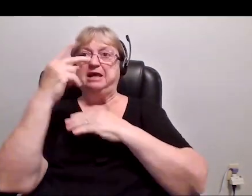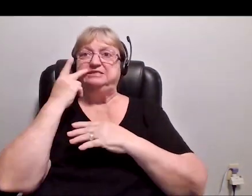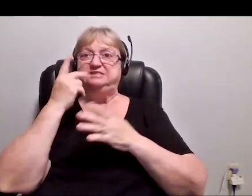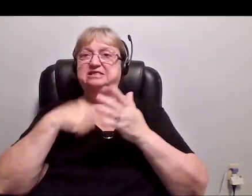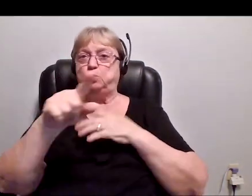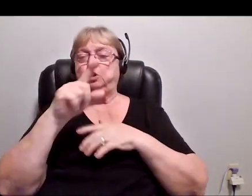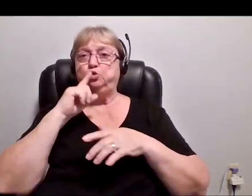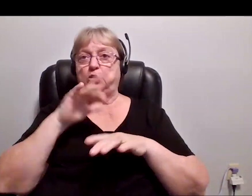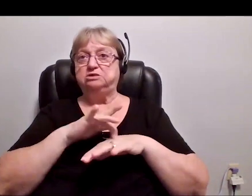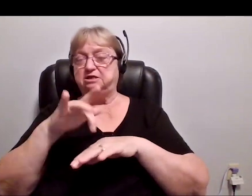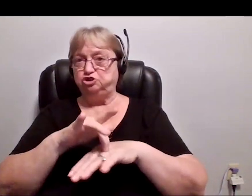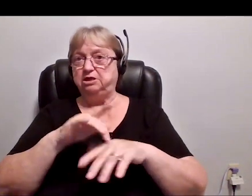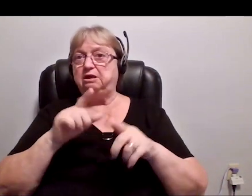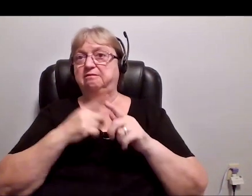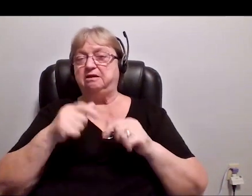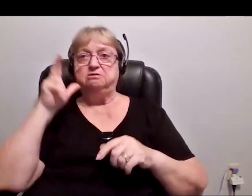and then can have audio that way.